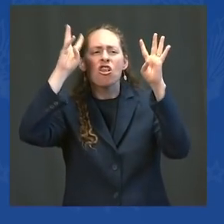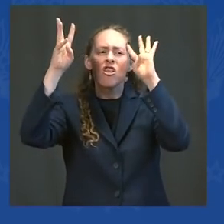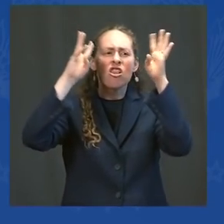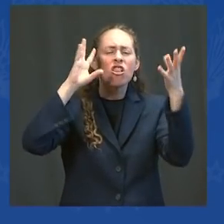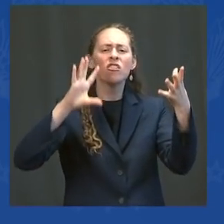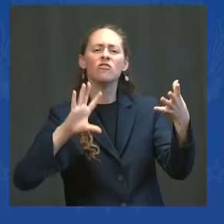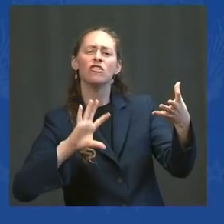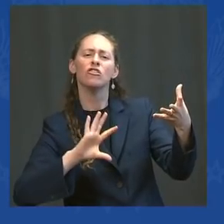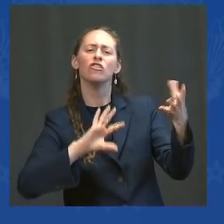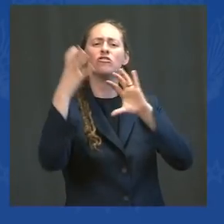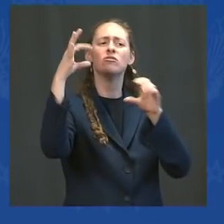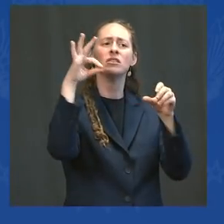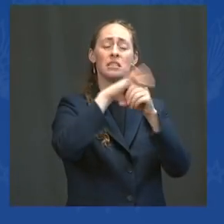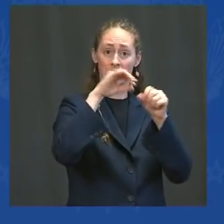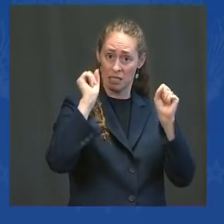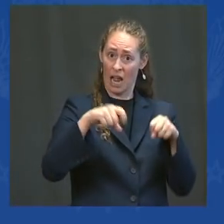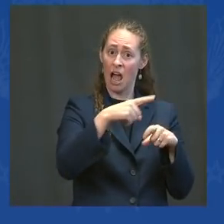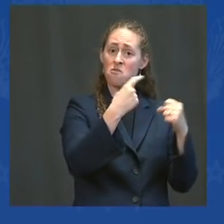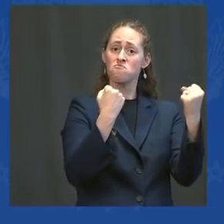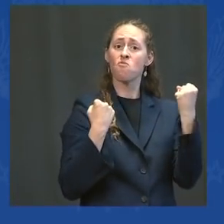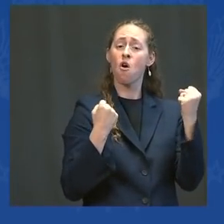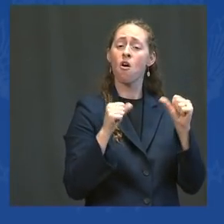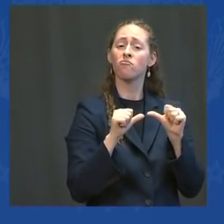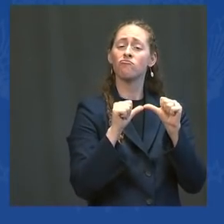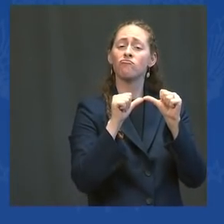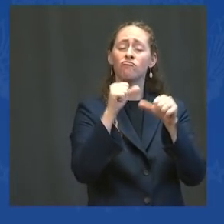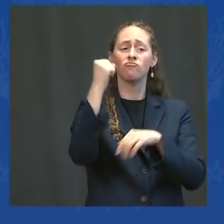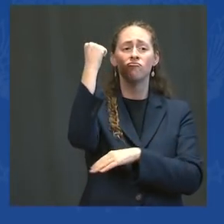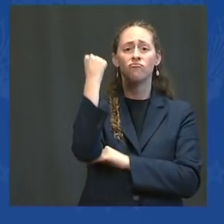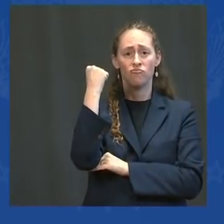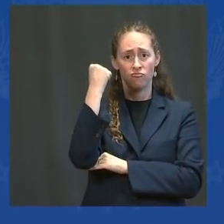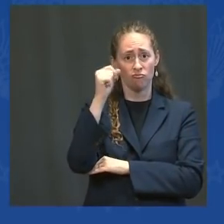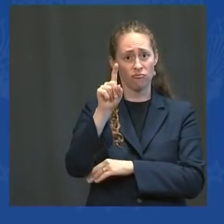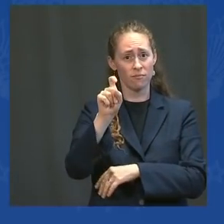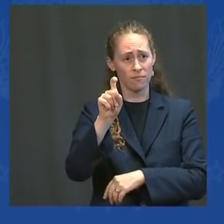But while the attack on our values and our votes shocked and saddened the nation,